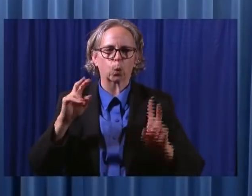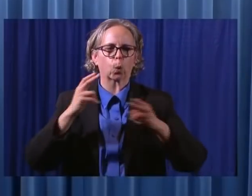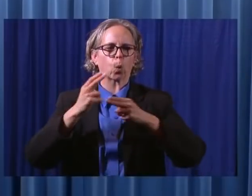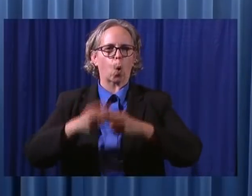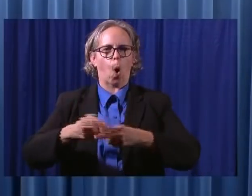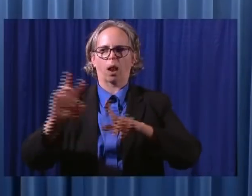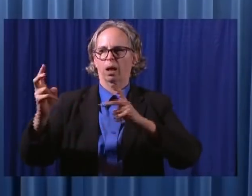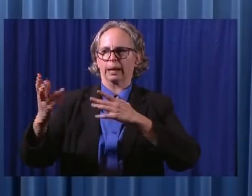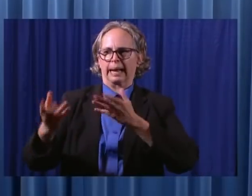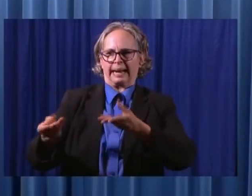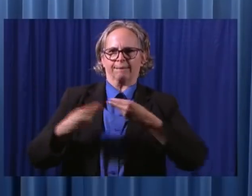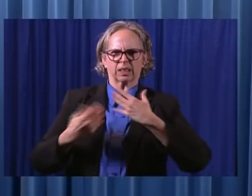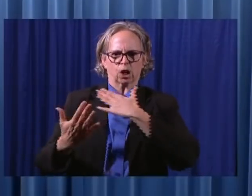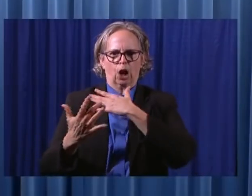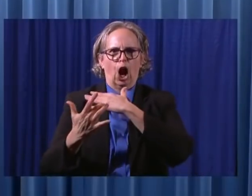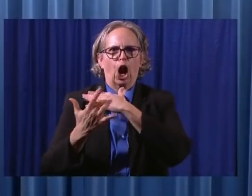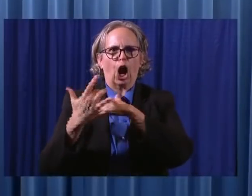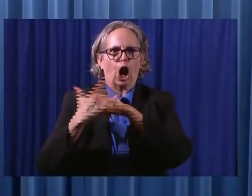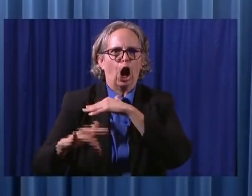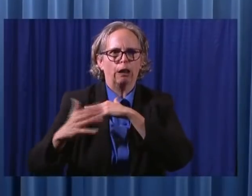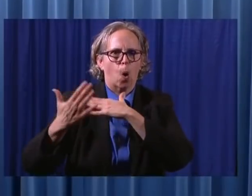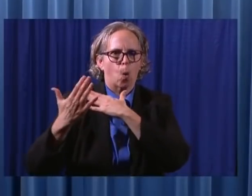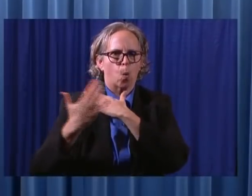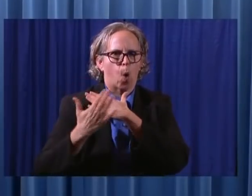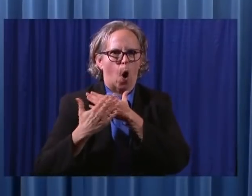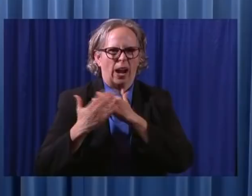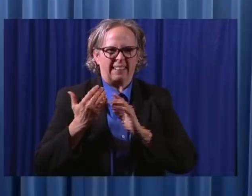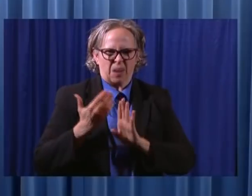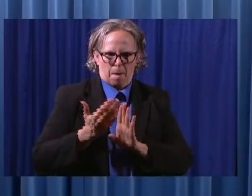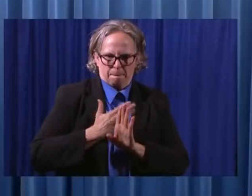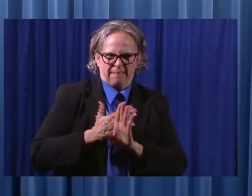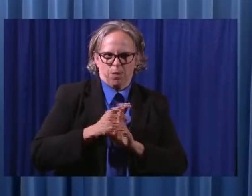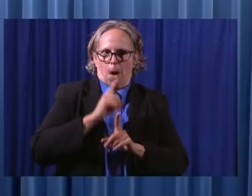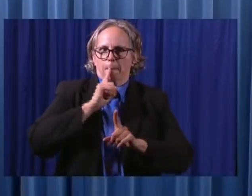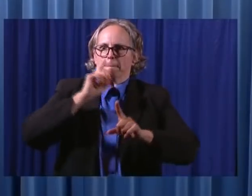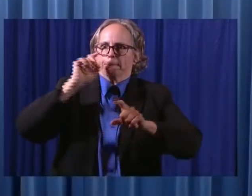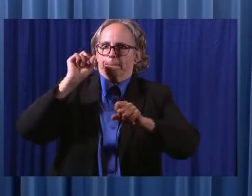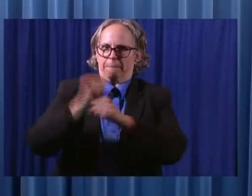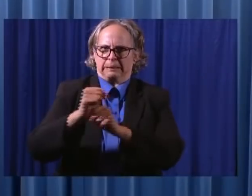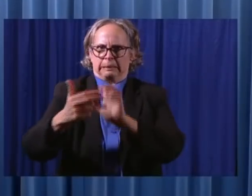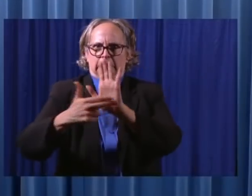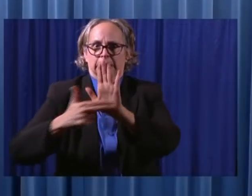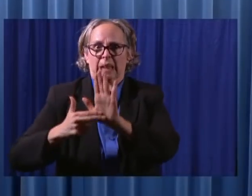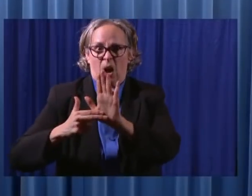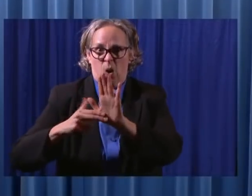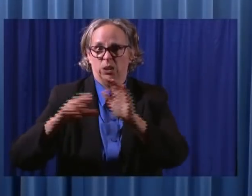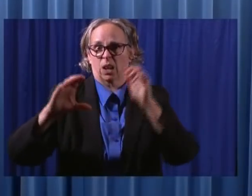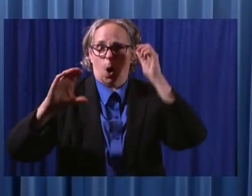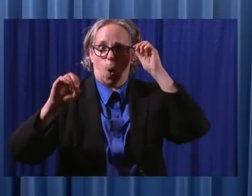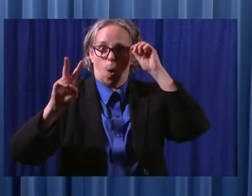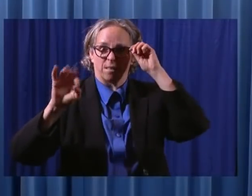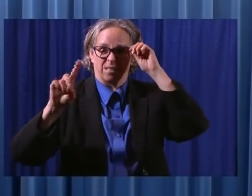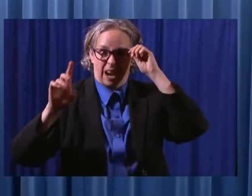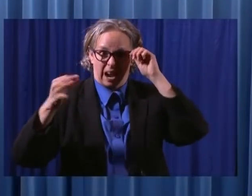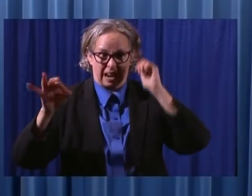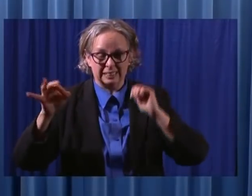AGAIN, THESE ARE WHAT I WOULD CALL EARLY WARNING INDICATORS. THEY DO NOT REALLY HAVE